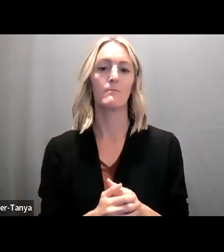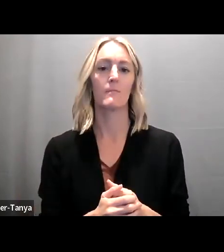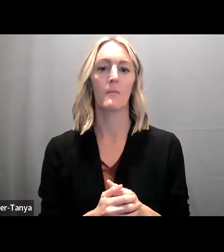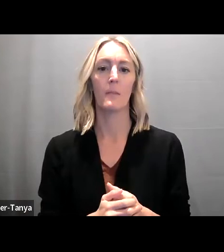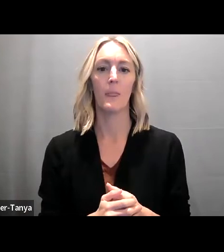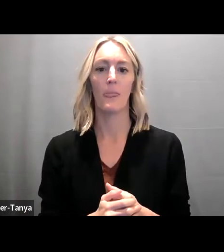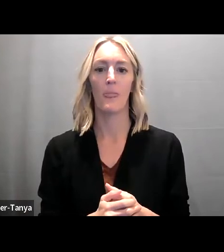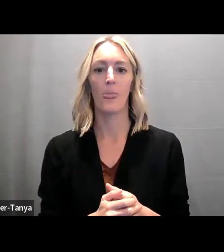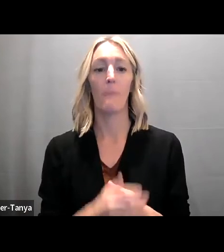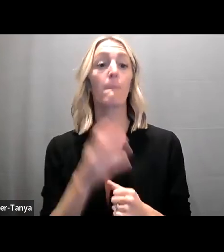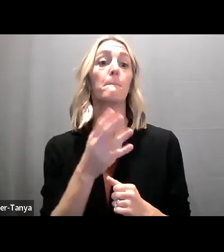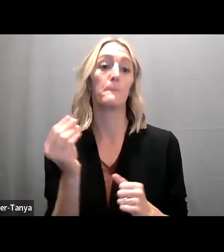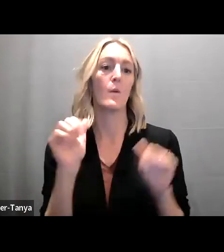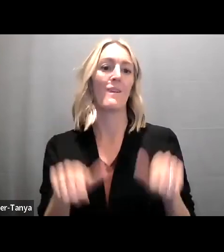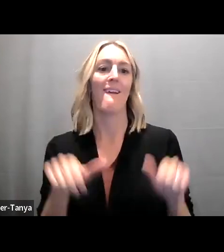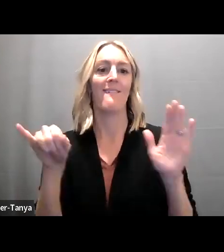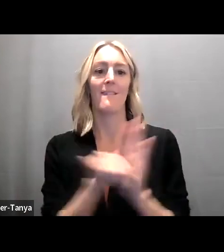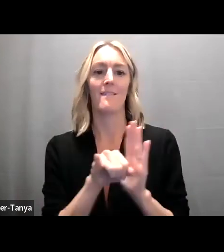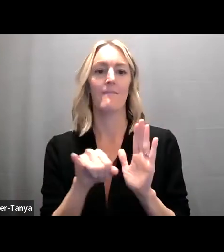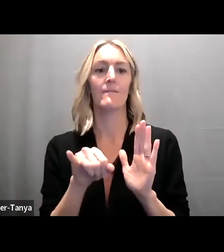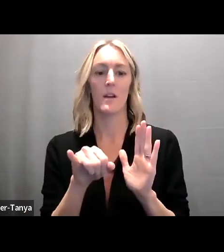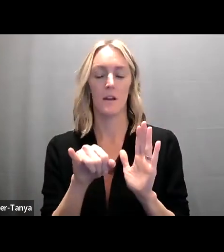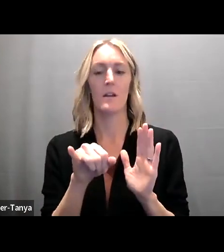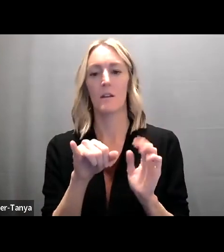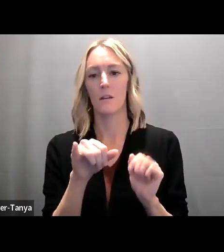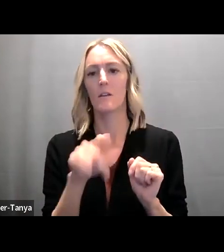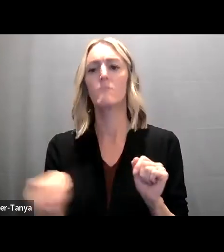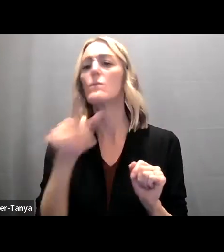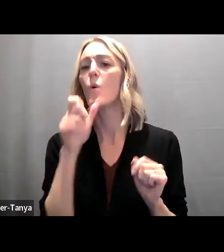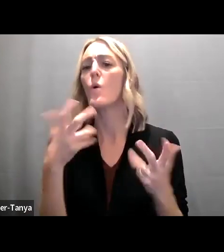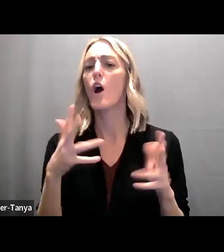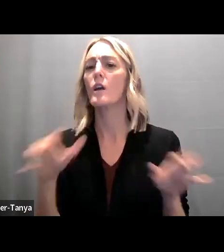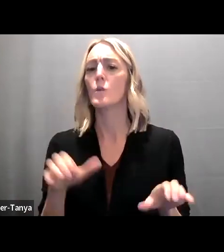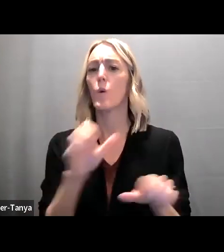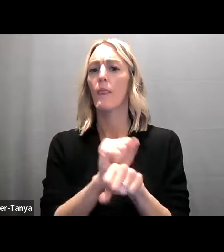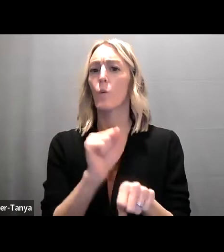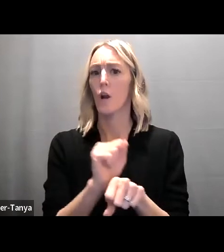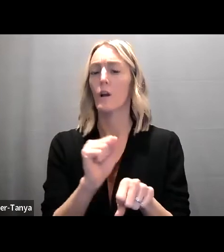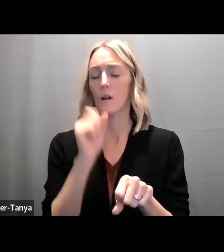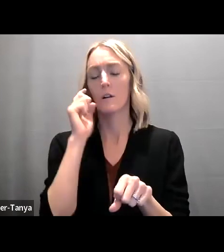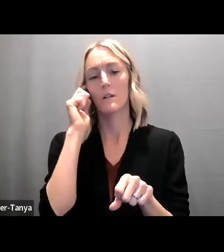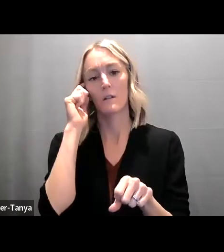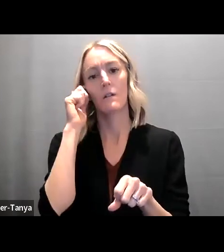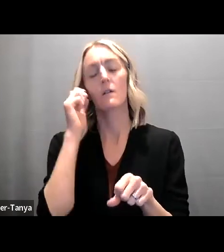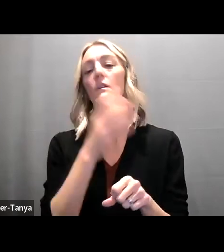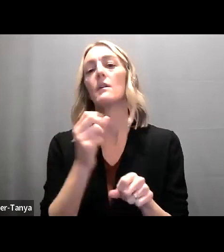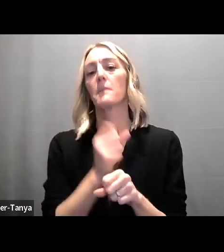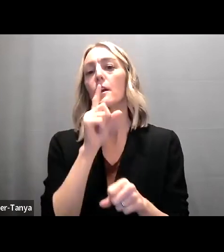And that we can identify those of you that are already doing this work and position you as within the network.